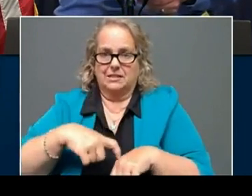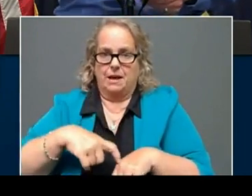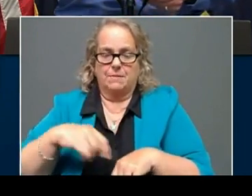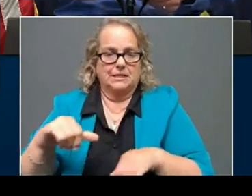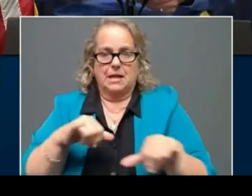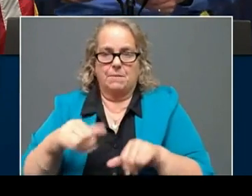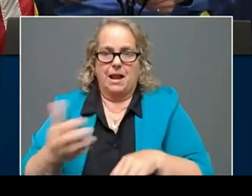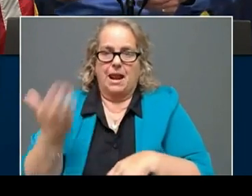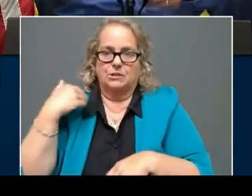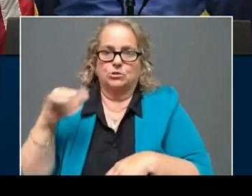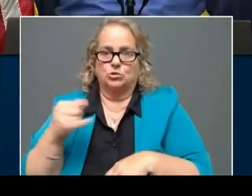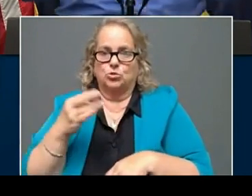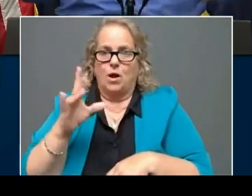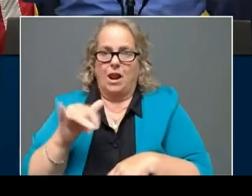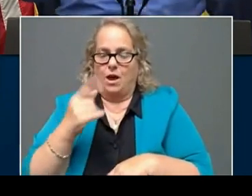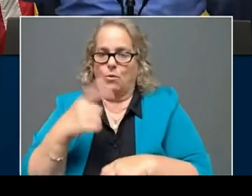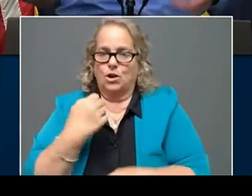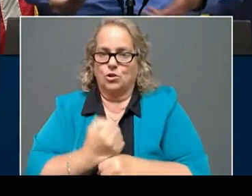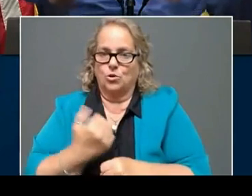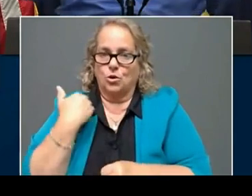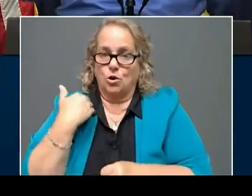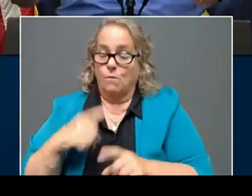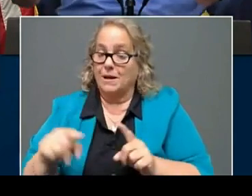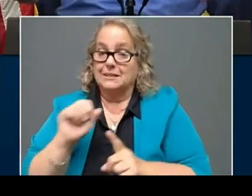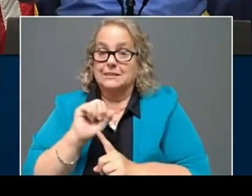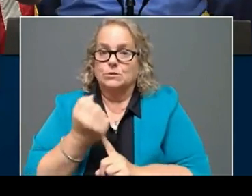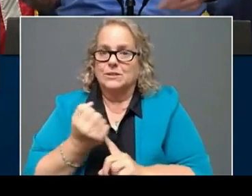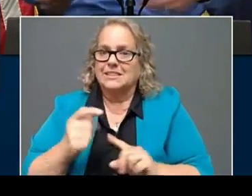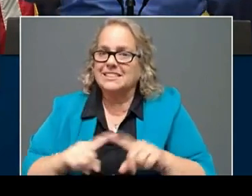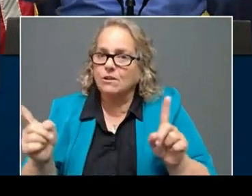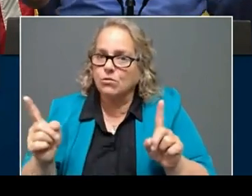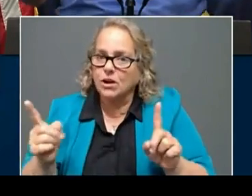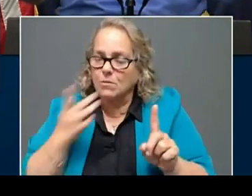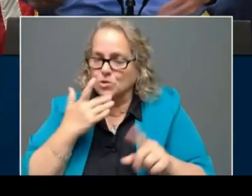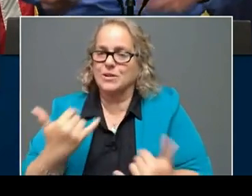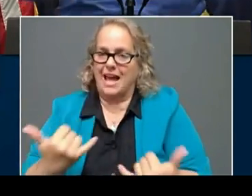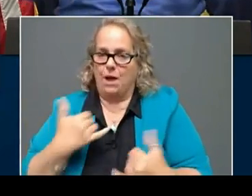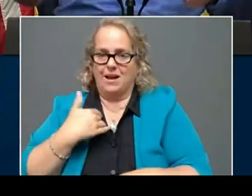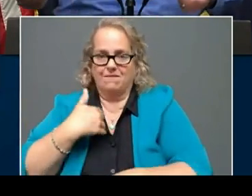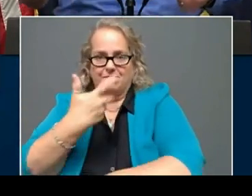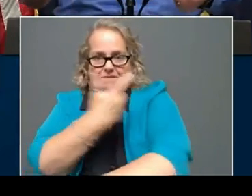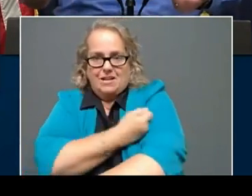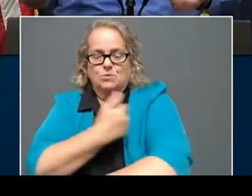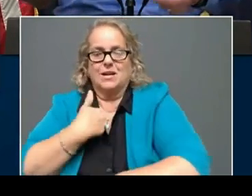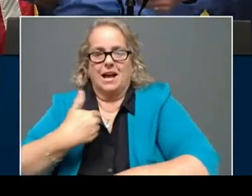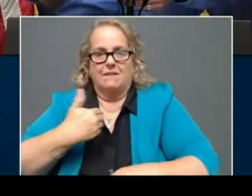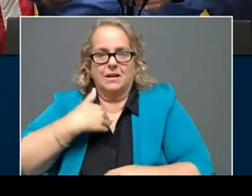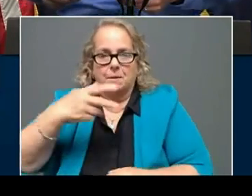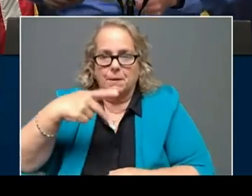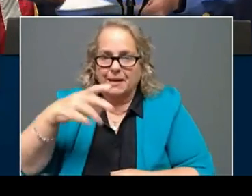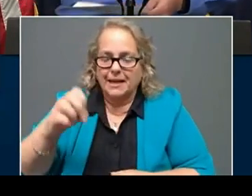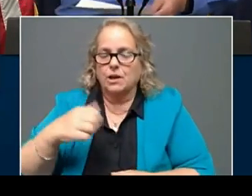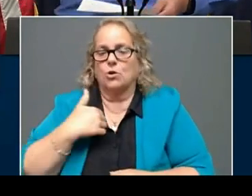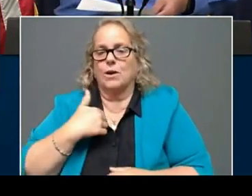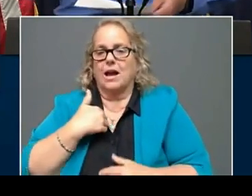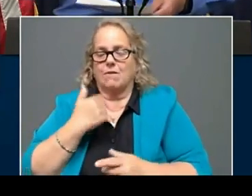ago. But the situation is totally different because we have vaccines now we have P. P. We have treatments in the hospital. And now when we have those